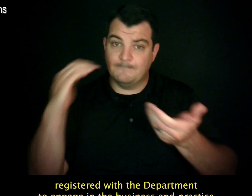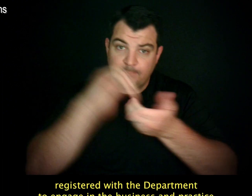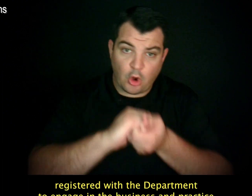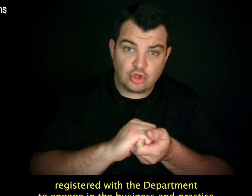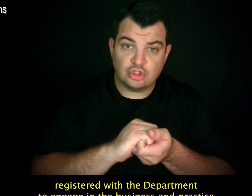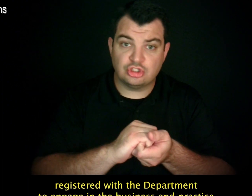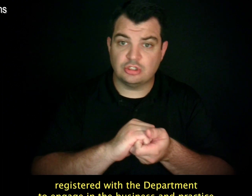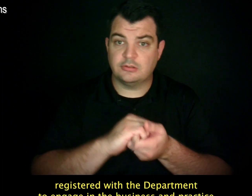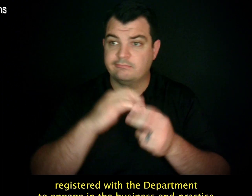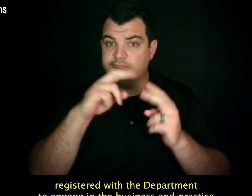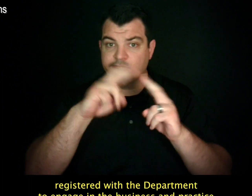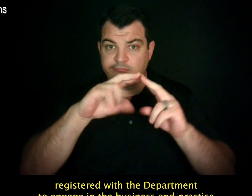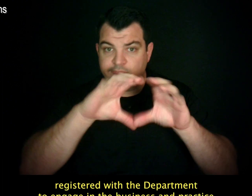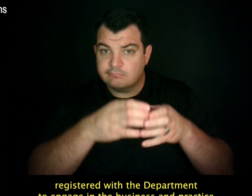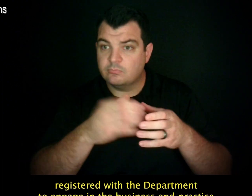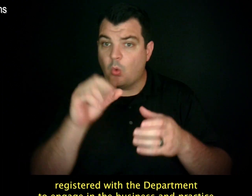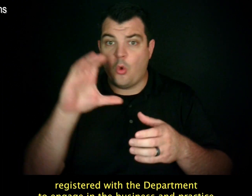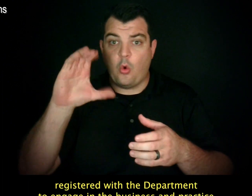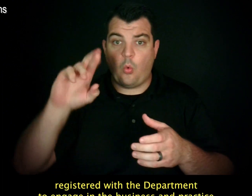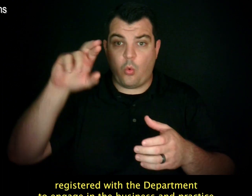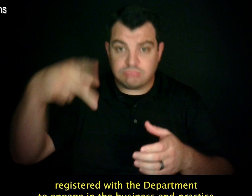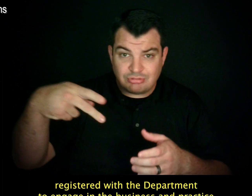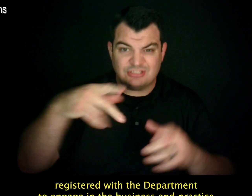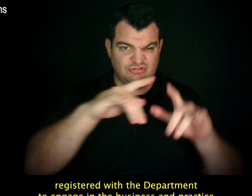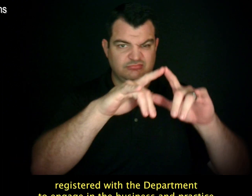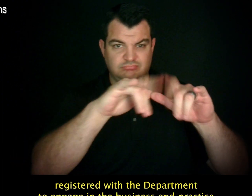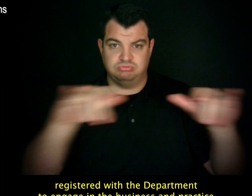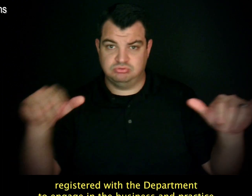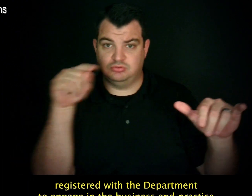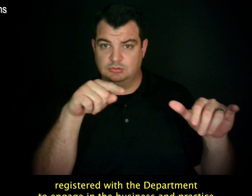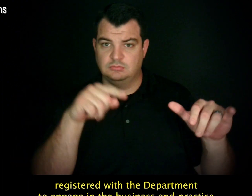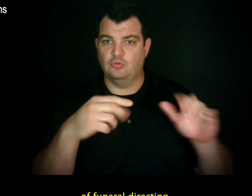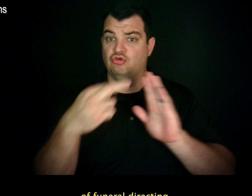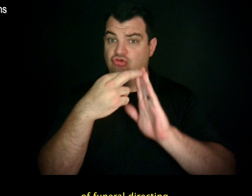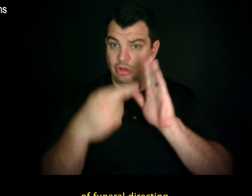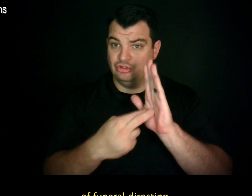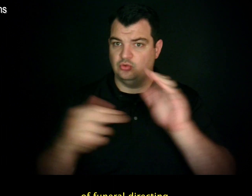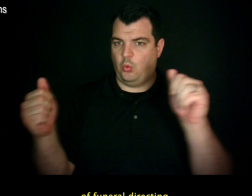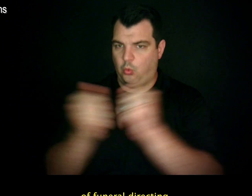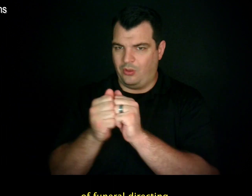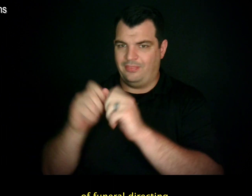registered with the Department to engage in the business and practice of funeral directing.